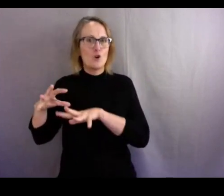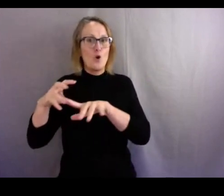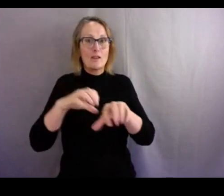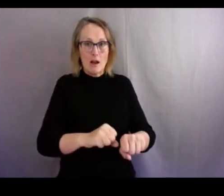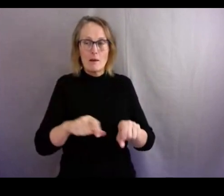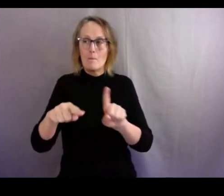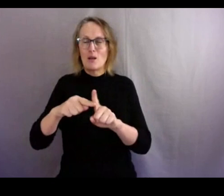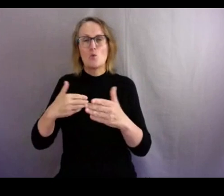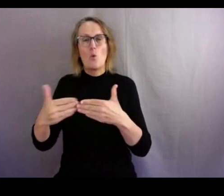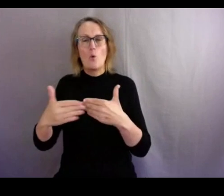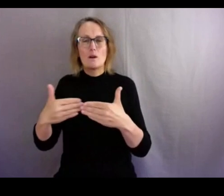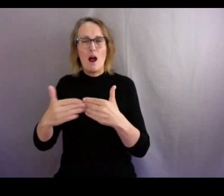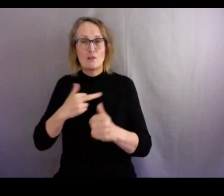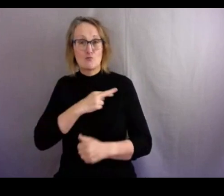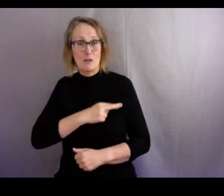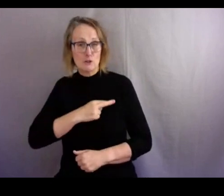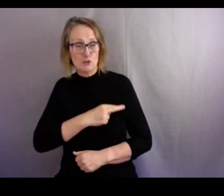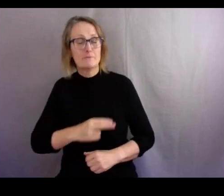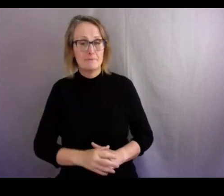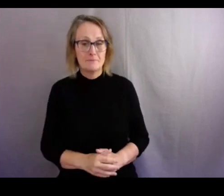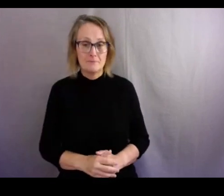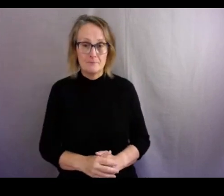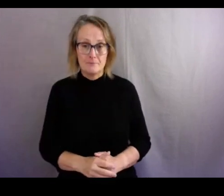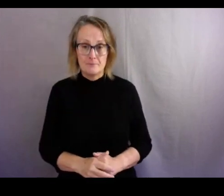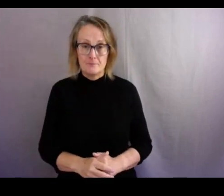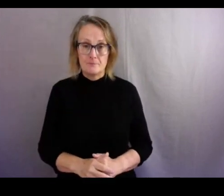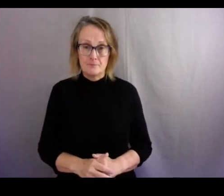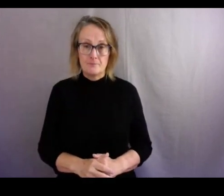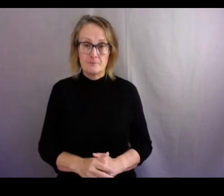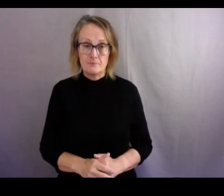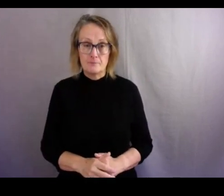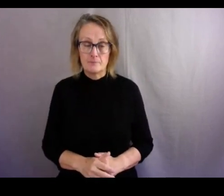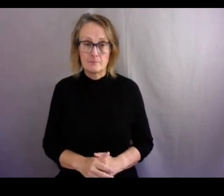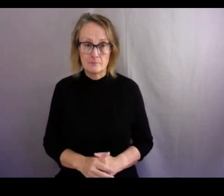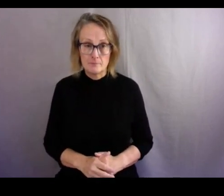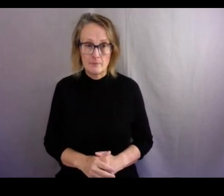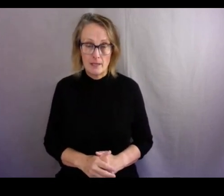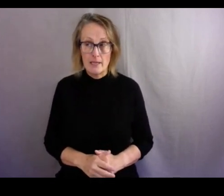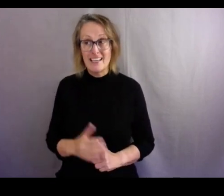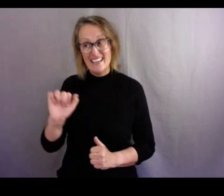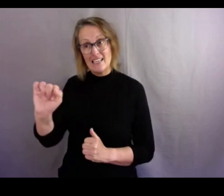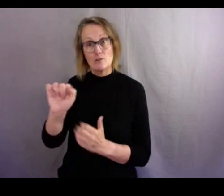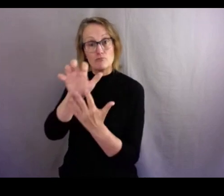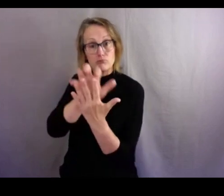His text are characterised by the rhythm, fragmentary writing, which Paul Gauguin define as follows: